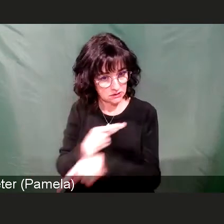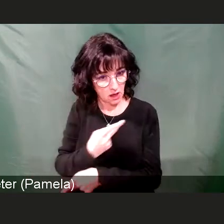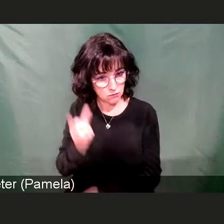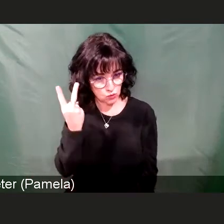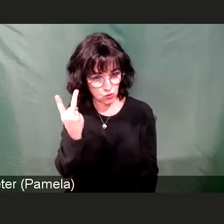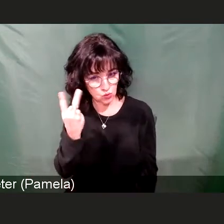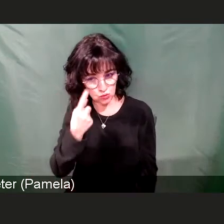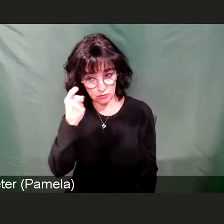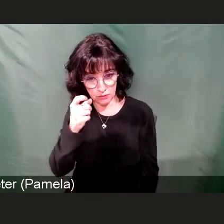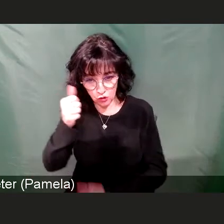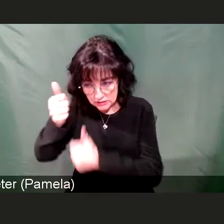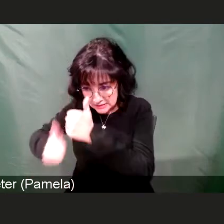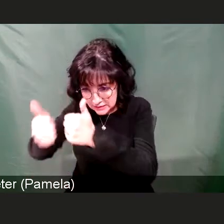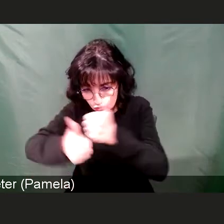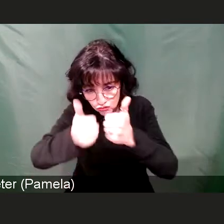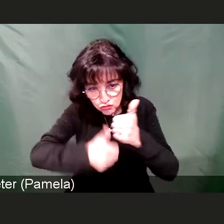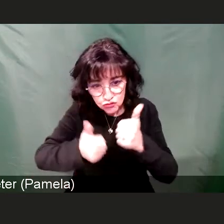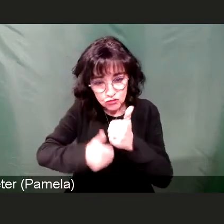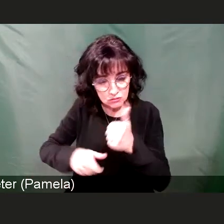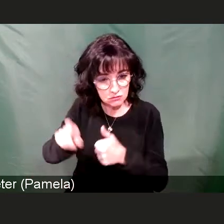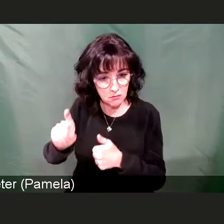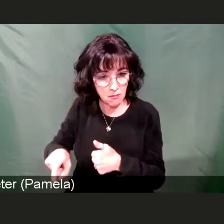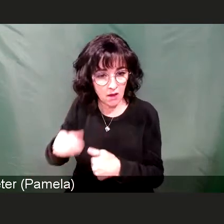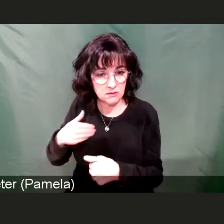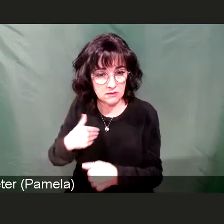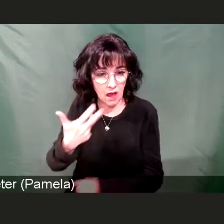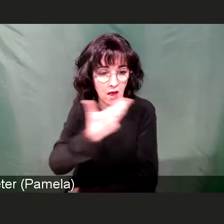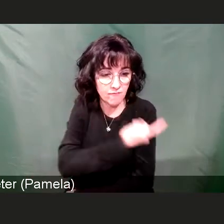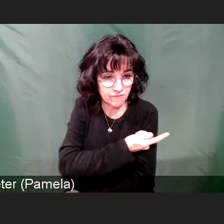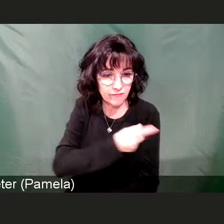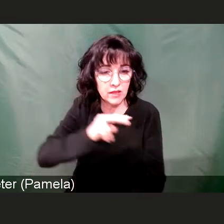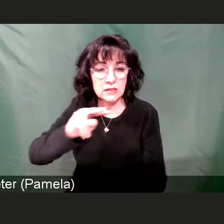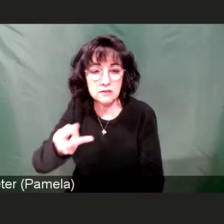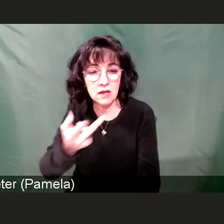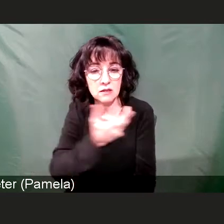that's a need of 400,000 doses of vaccine.